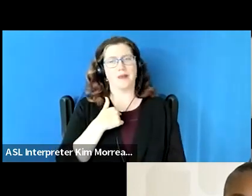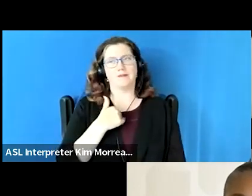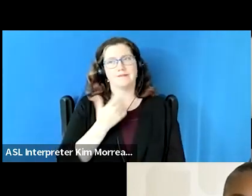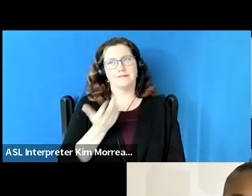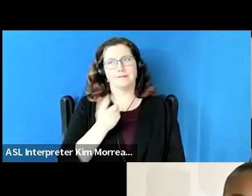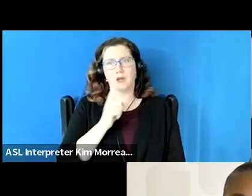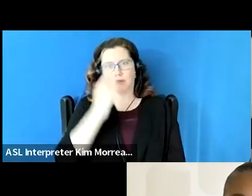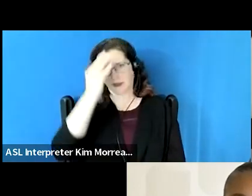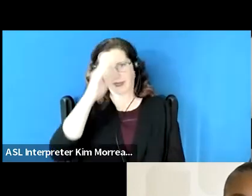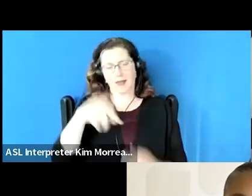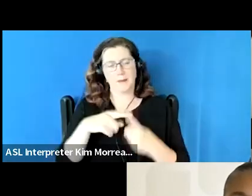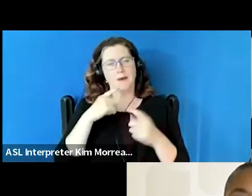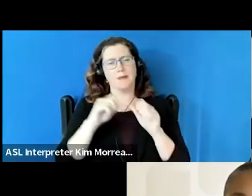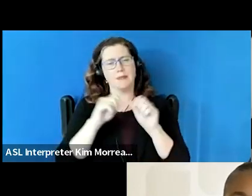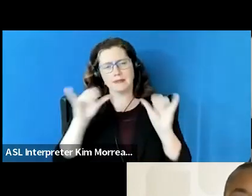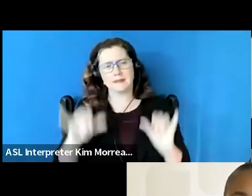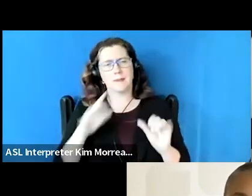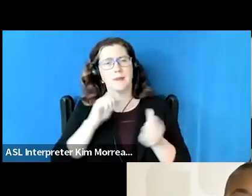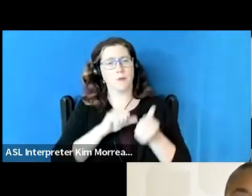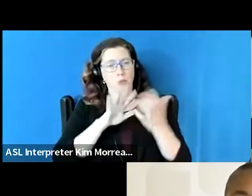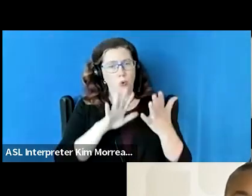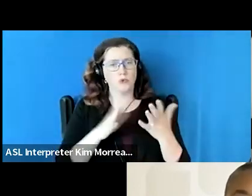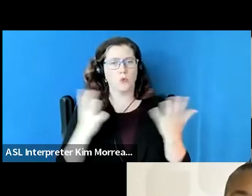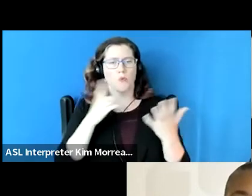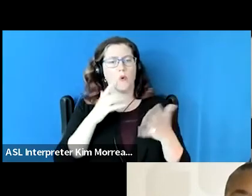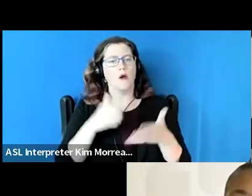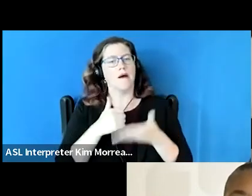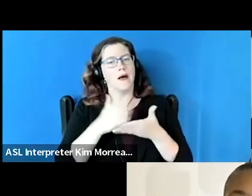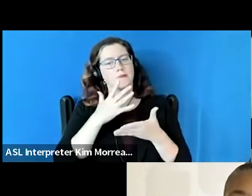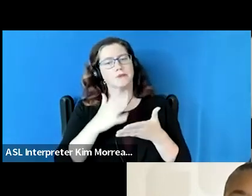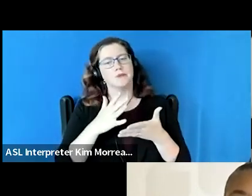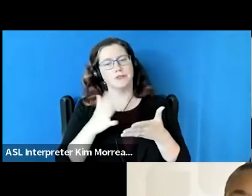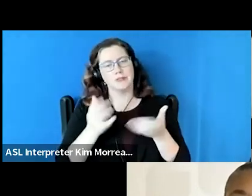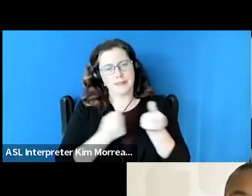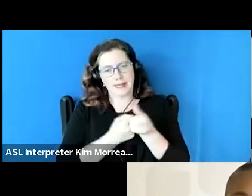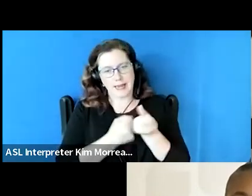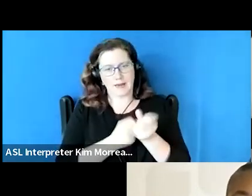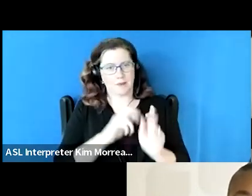the systemic sort of approaches help enable then the individuals to then take the steps